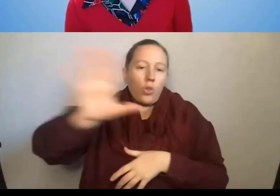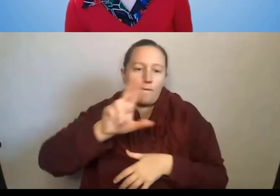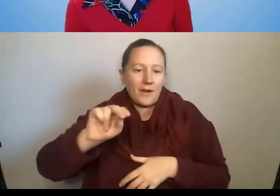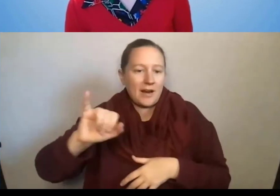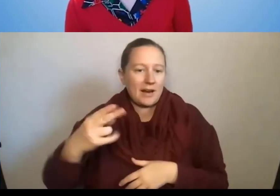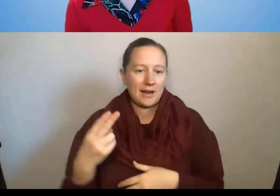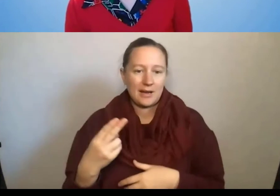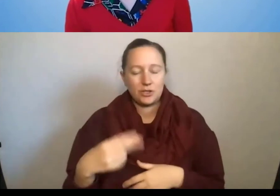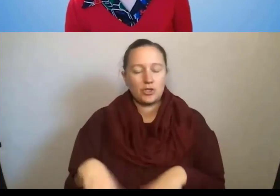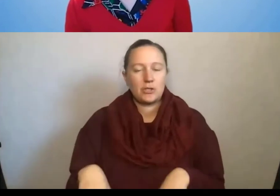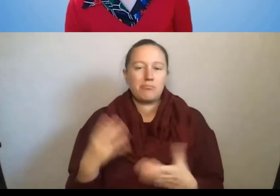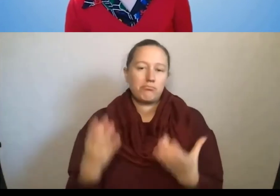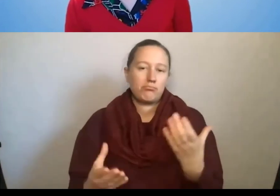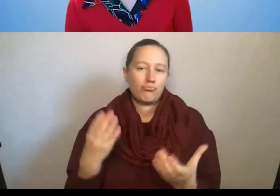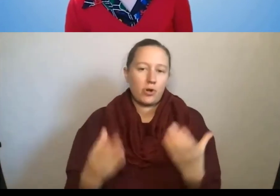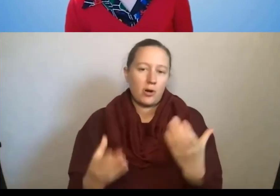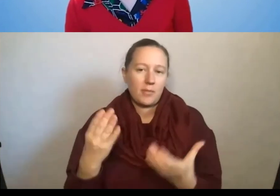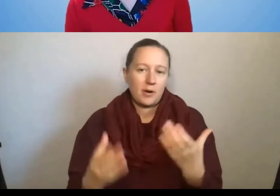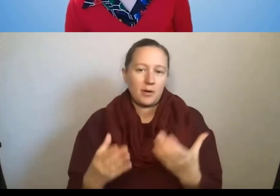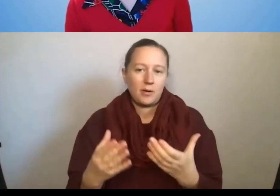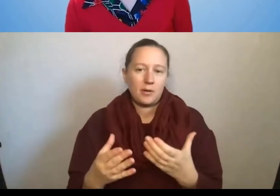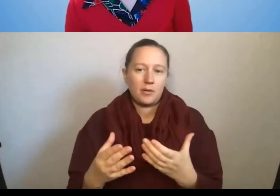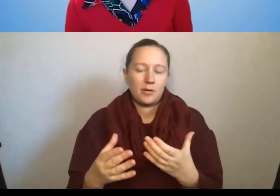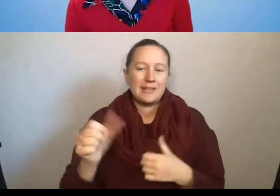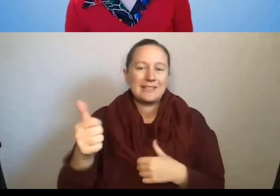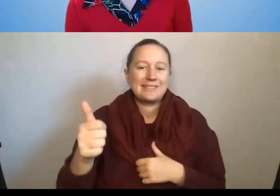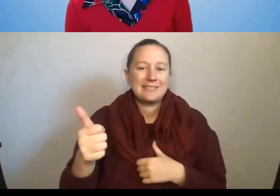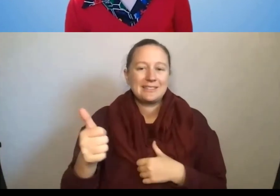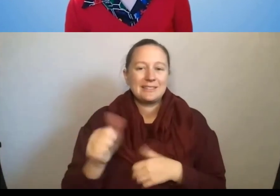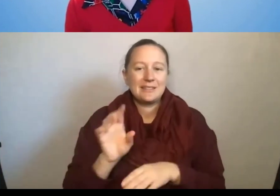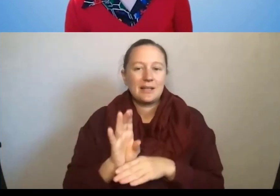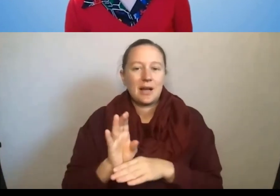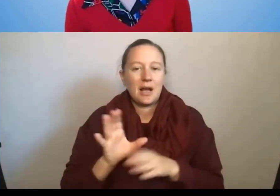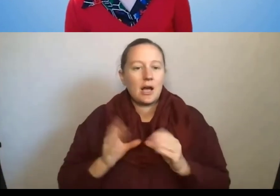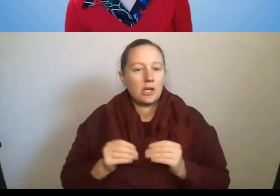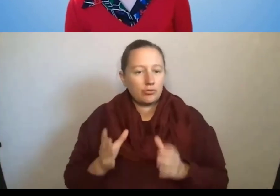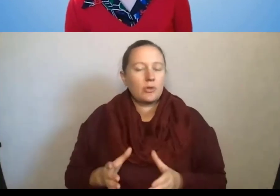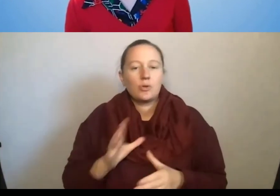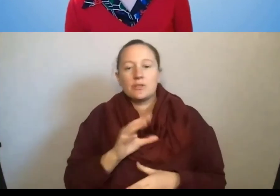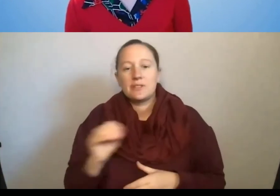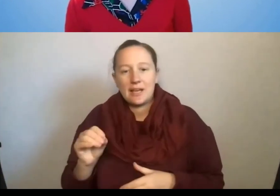There is probably close to 10 entrepreneurs in residence now that are working across NIH,